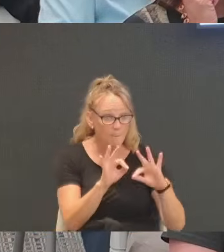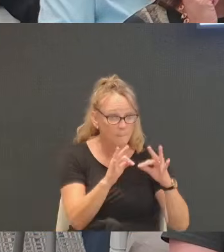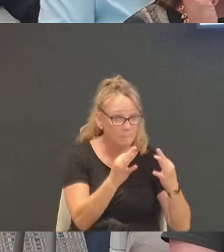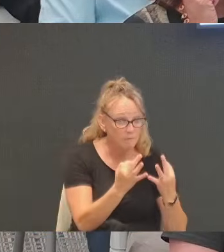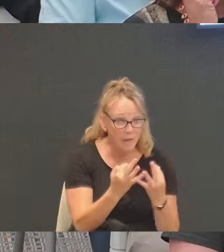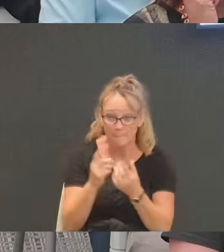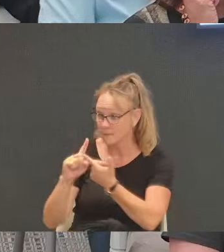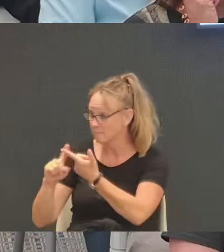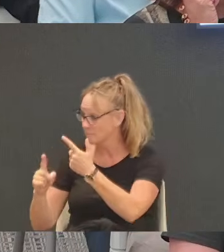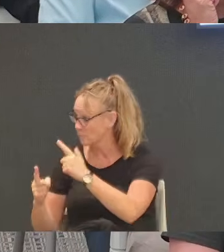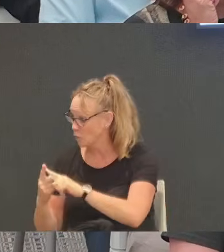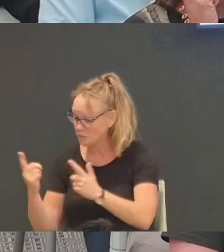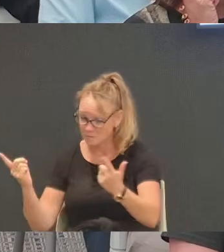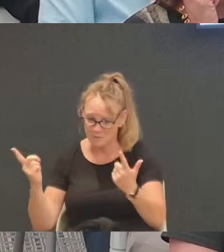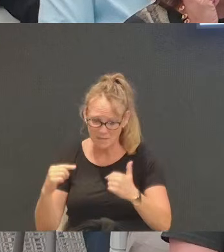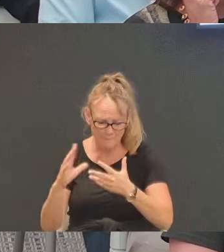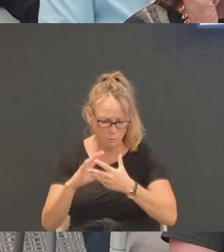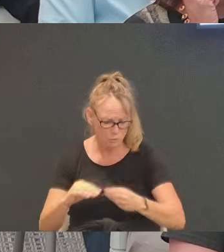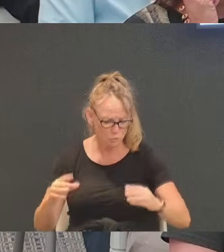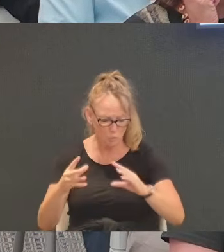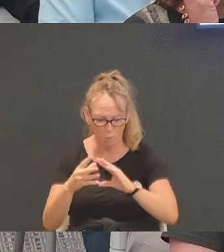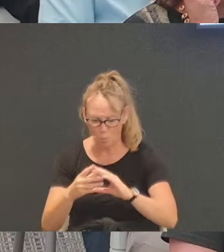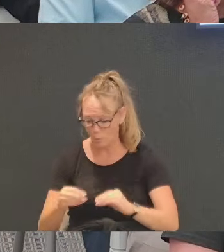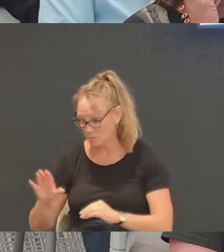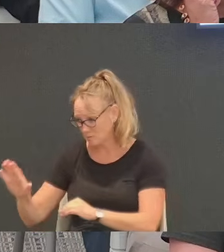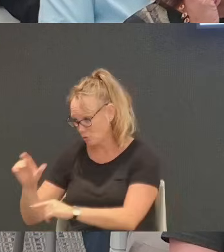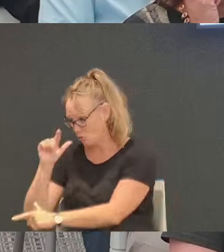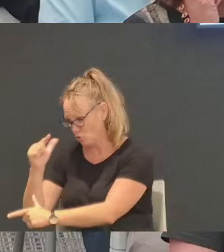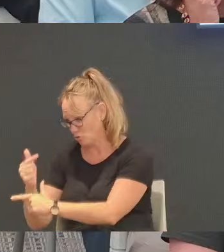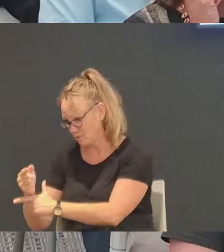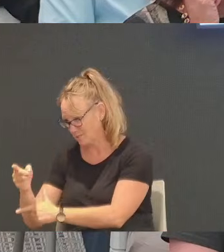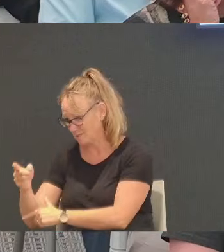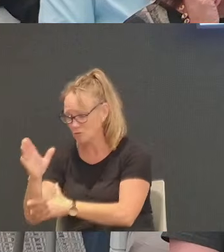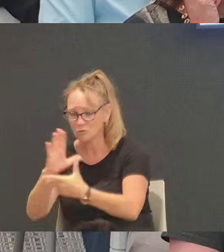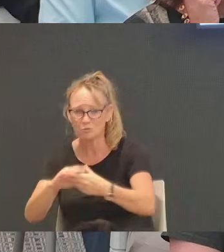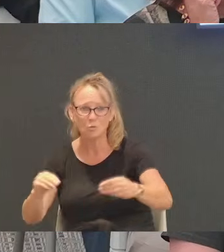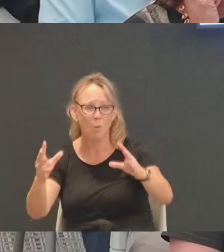her her sister's story being the most touching. She talked about how she struggled to find her